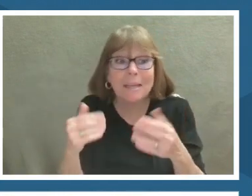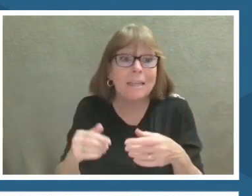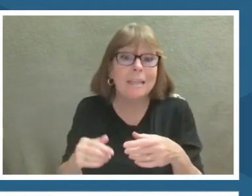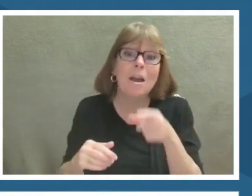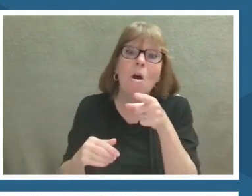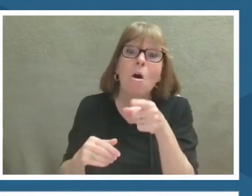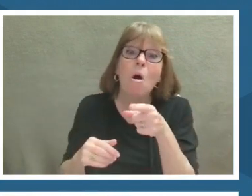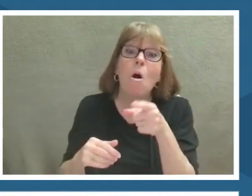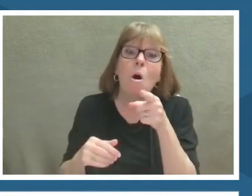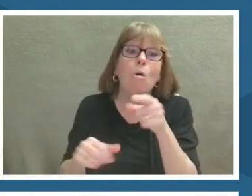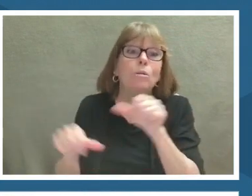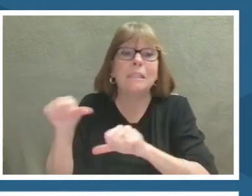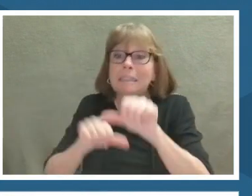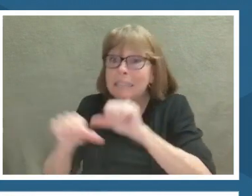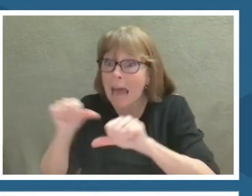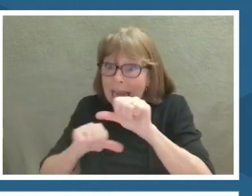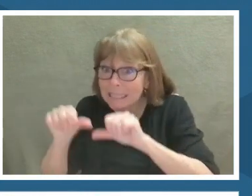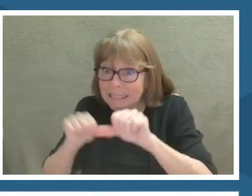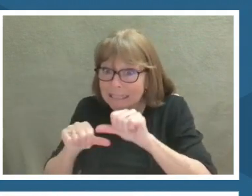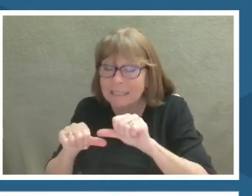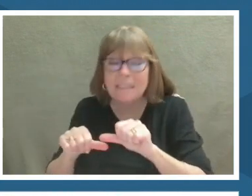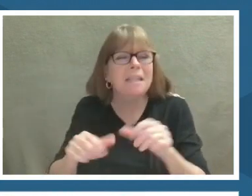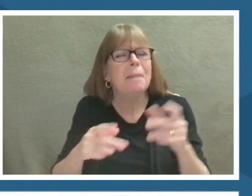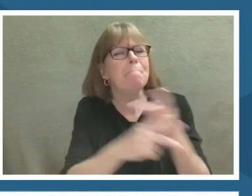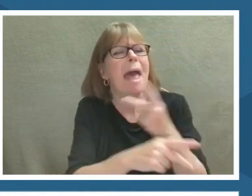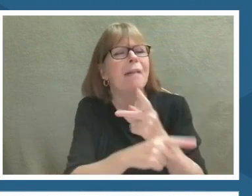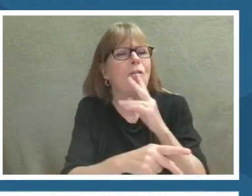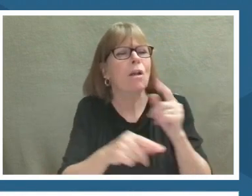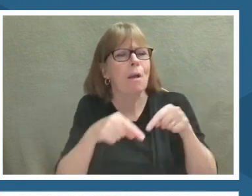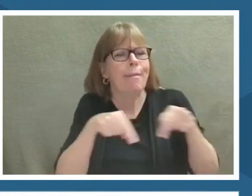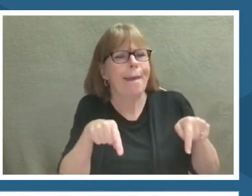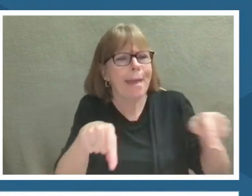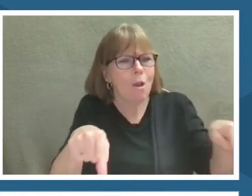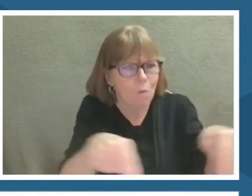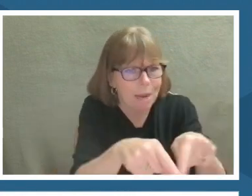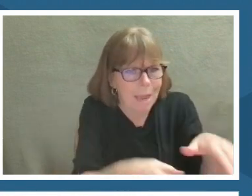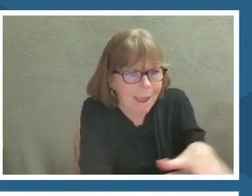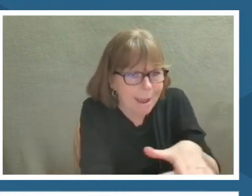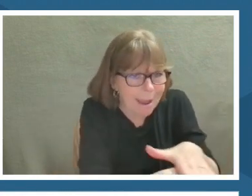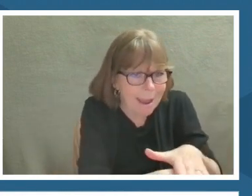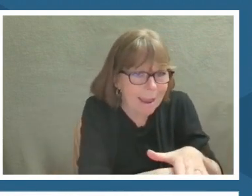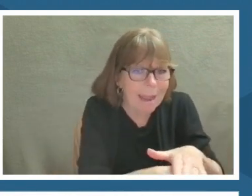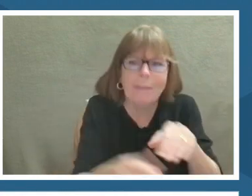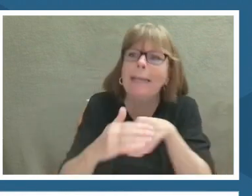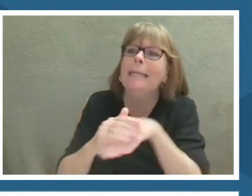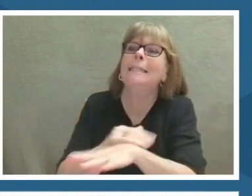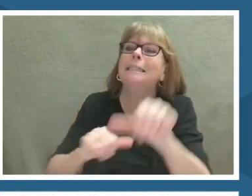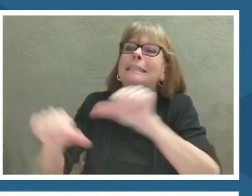go to math class they're talking about the area of the garden then they go to a science class and they're going to be